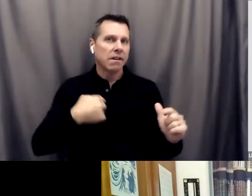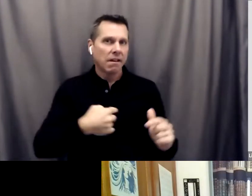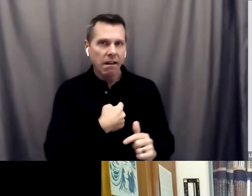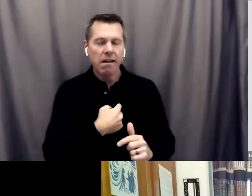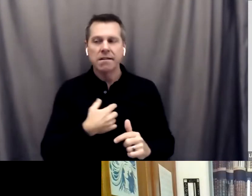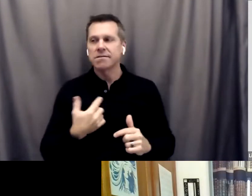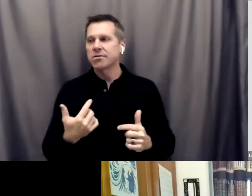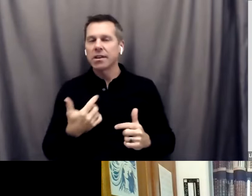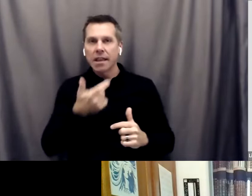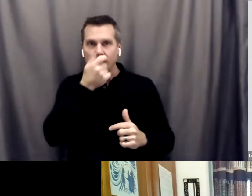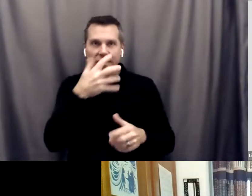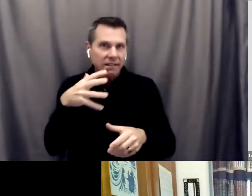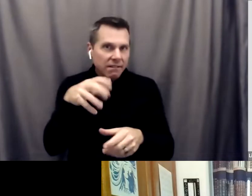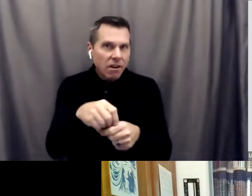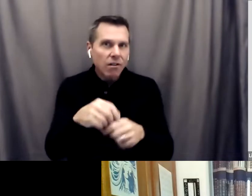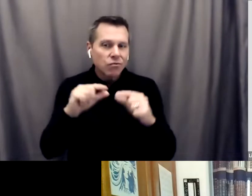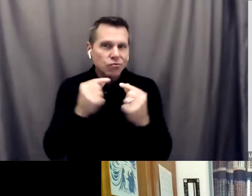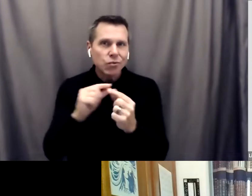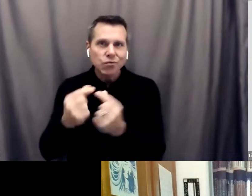involved in any of the groups that email addresses in the chat?